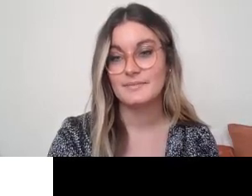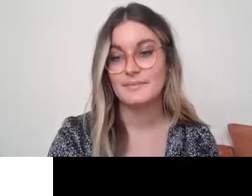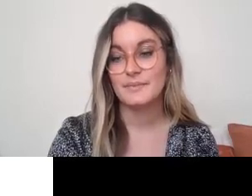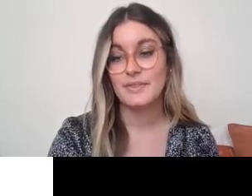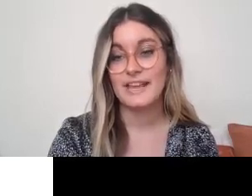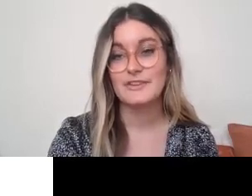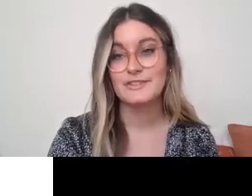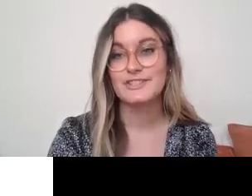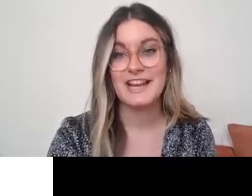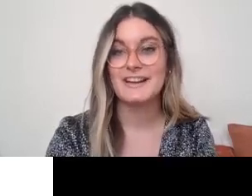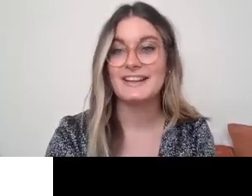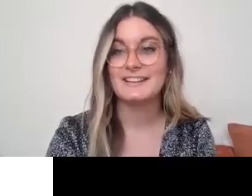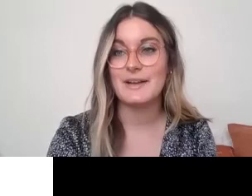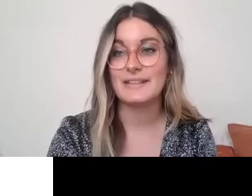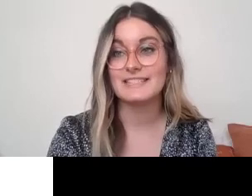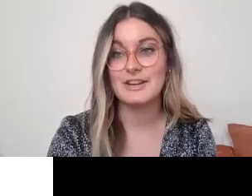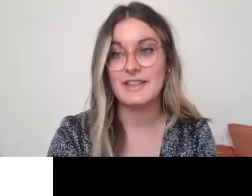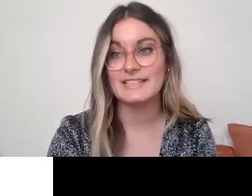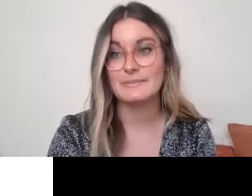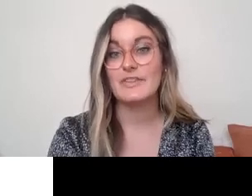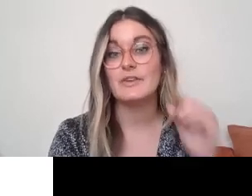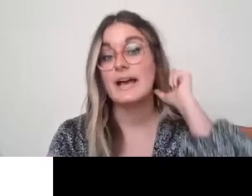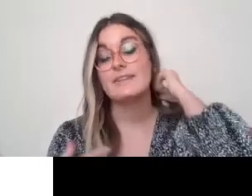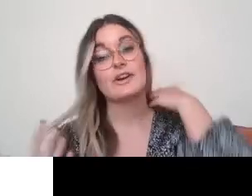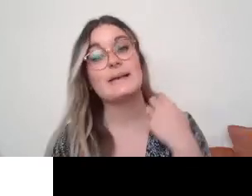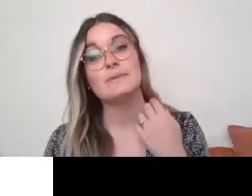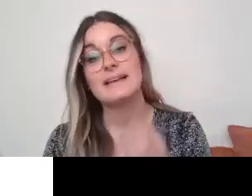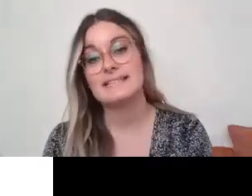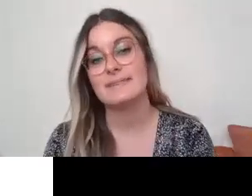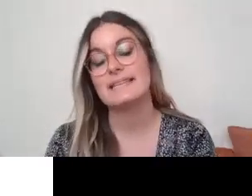Well, thank you for sharing. I'm glad to hear that some of you have already implemented some of these things